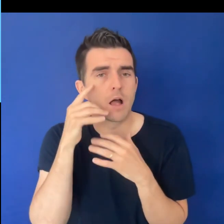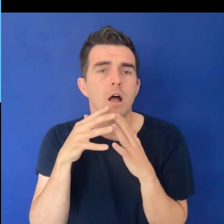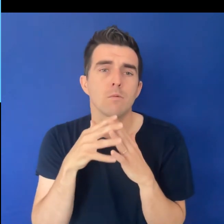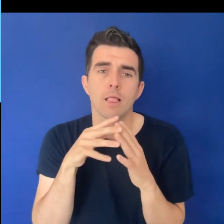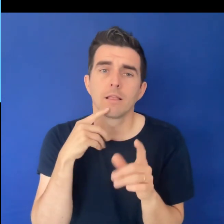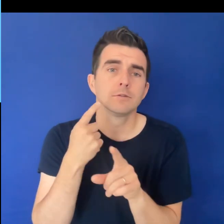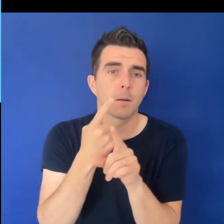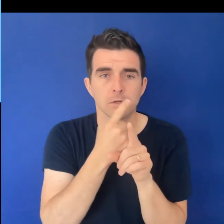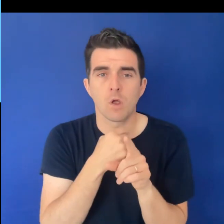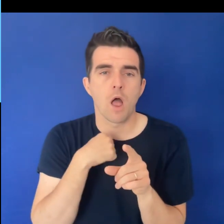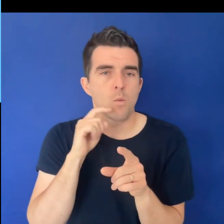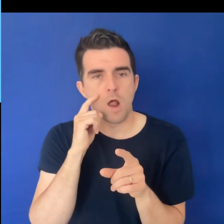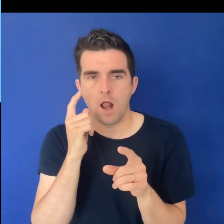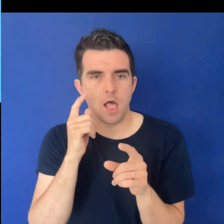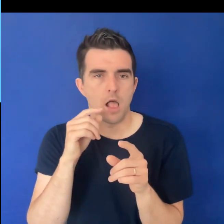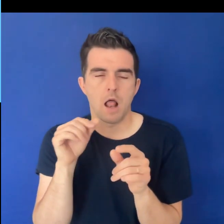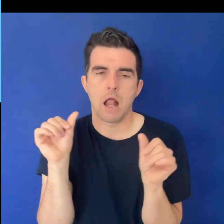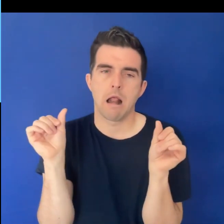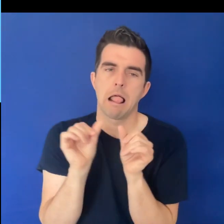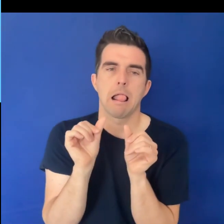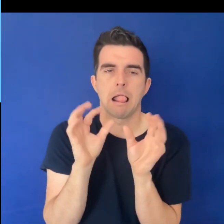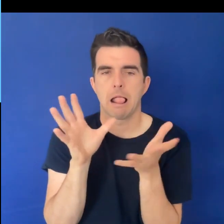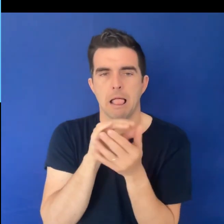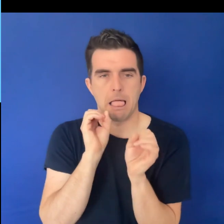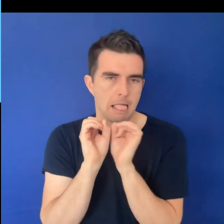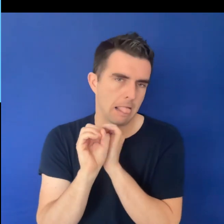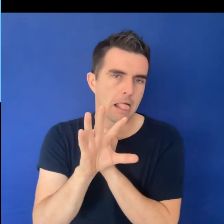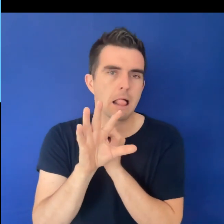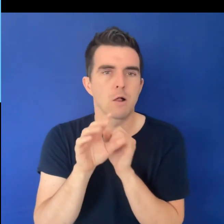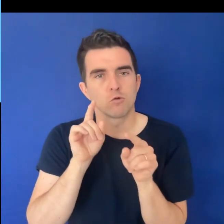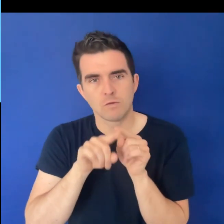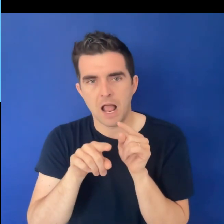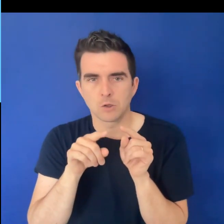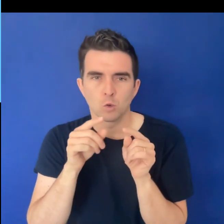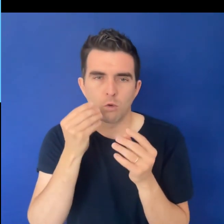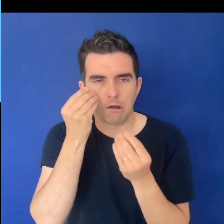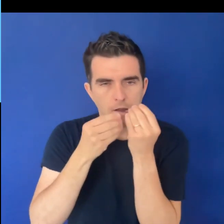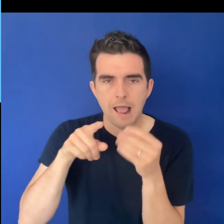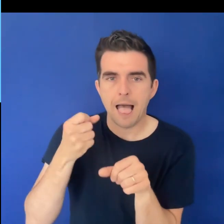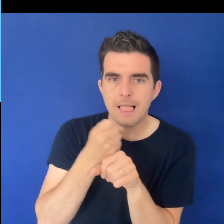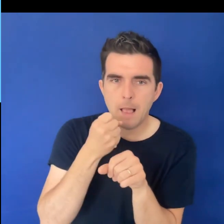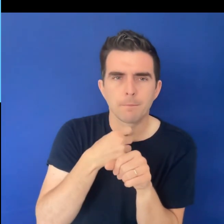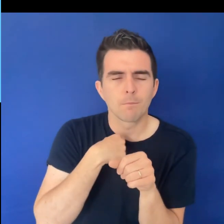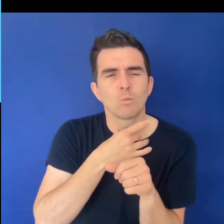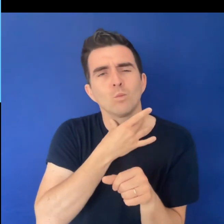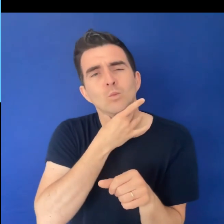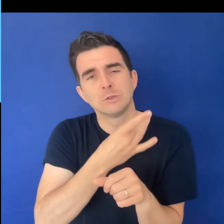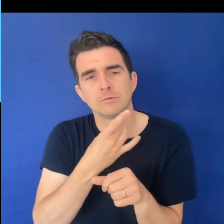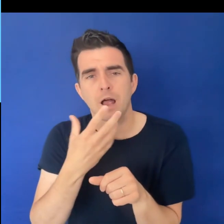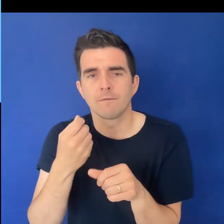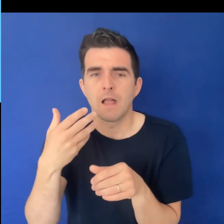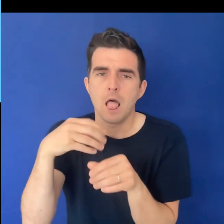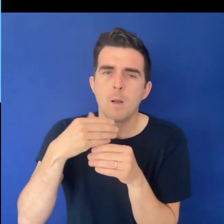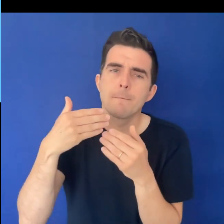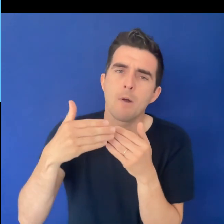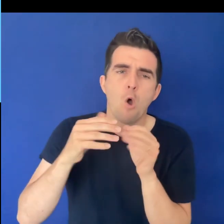so I’m going to put together a little tease just to try and tell you a little bit about a game that I wish we could have included more formally here today.